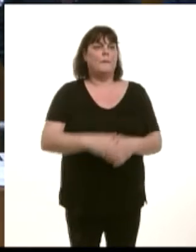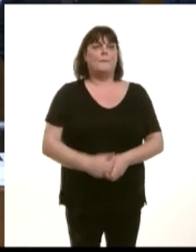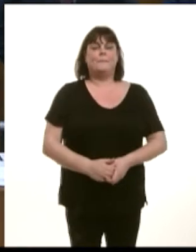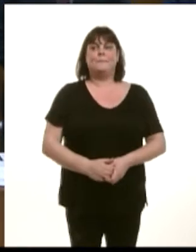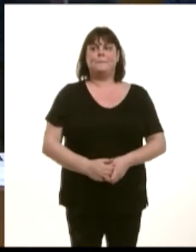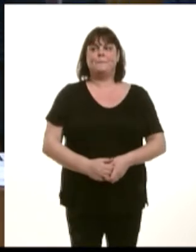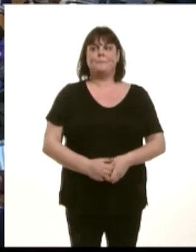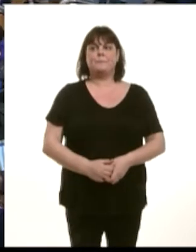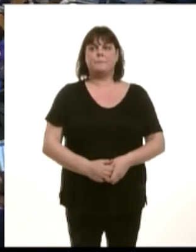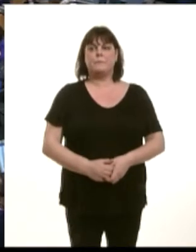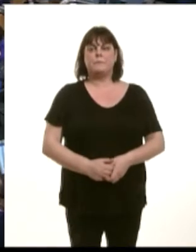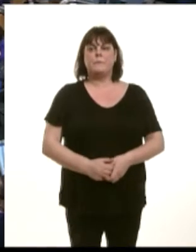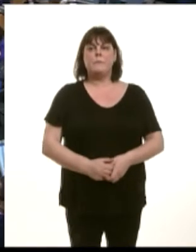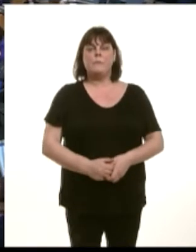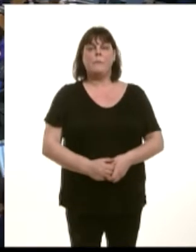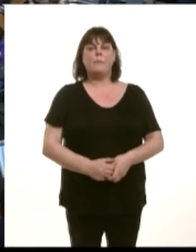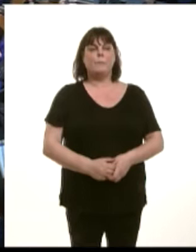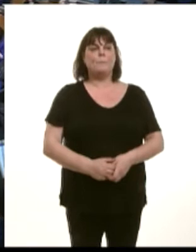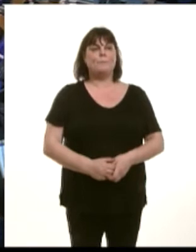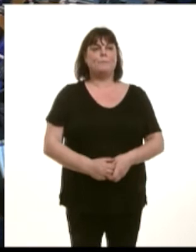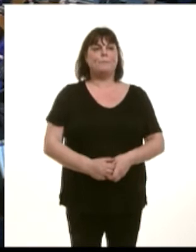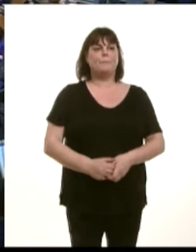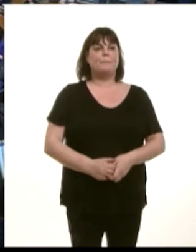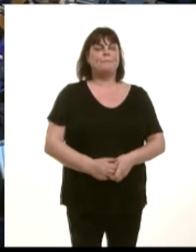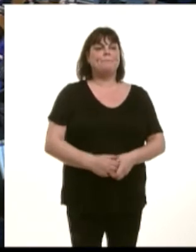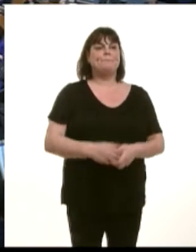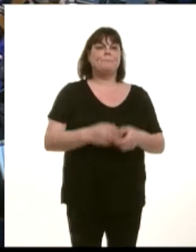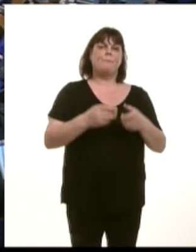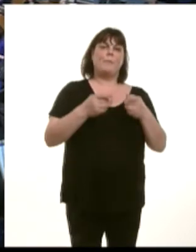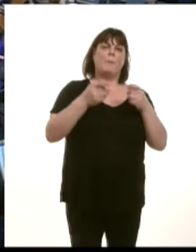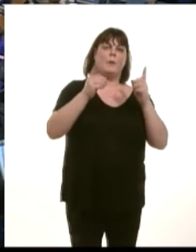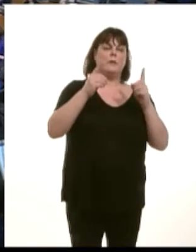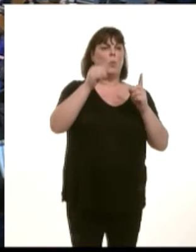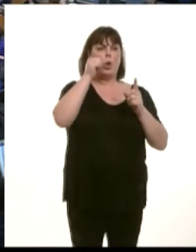Antoinette Sandbach: First Minister, with a timetable of March, business plans that